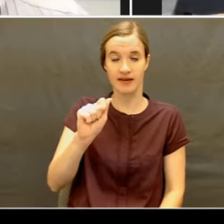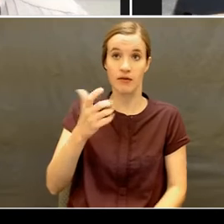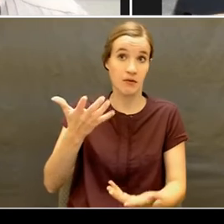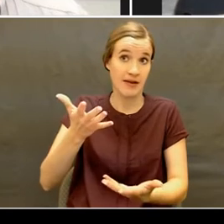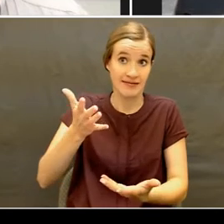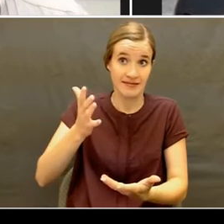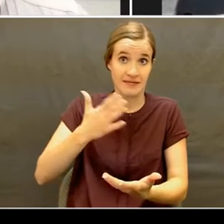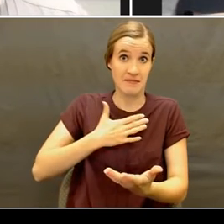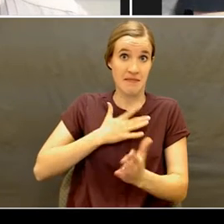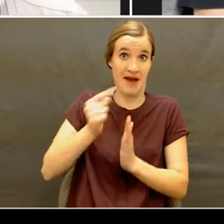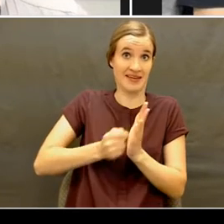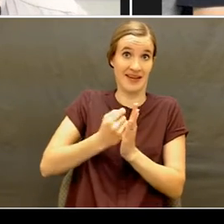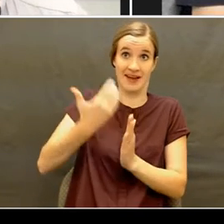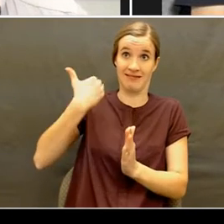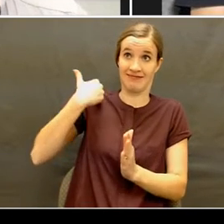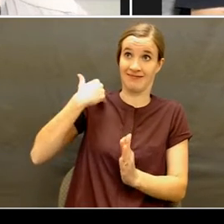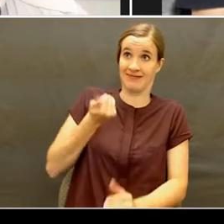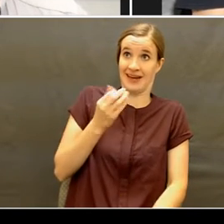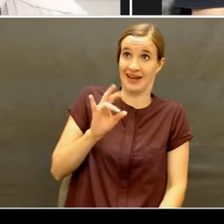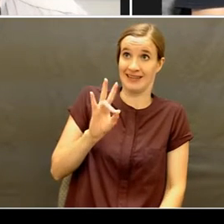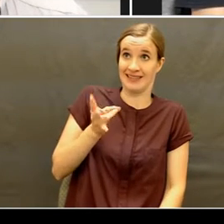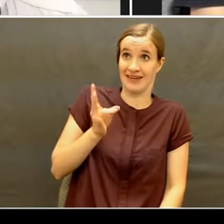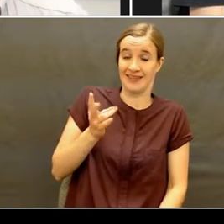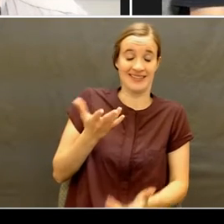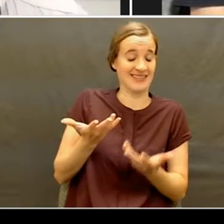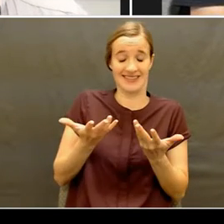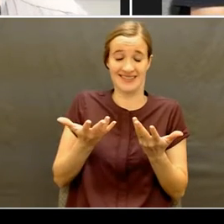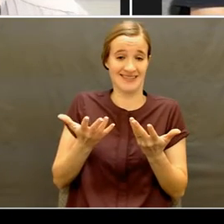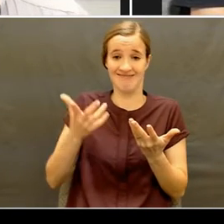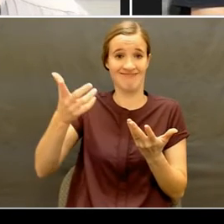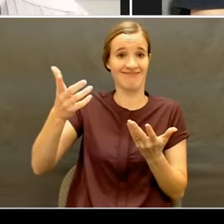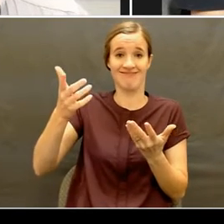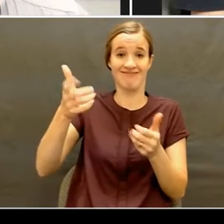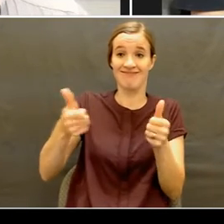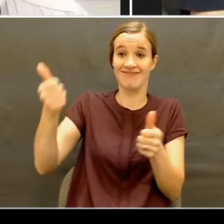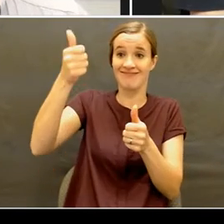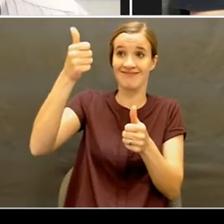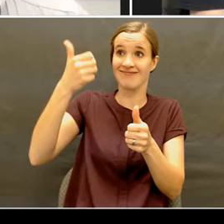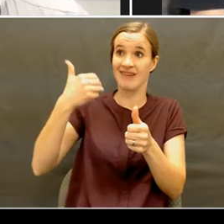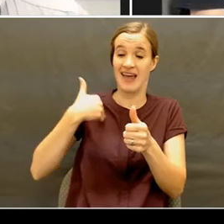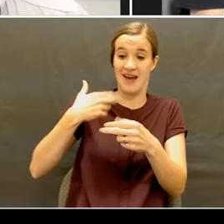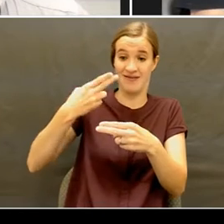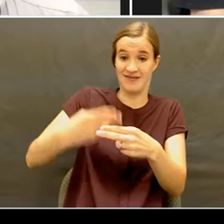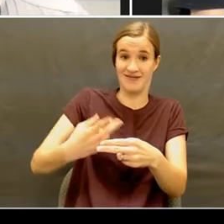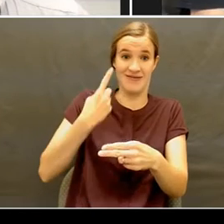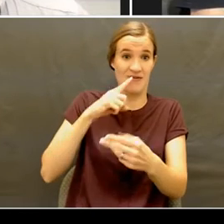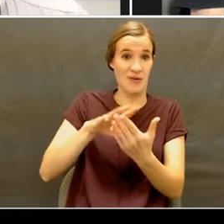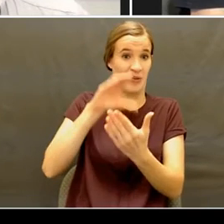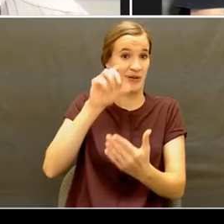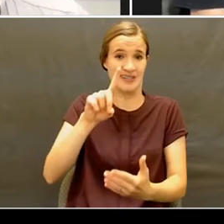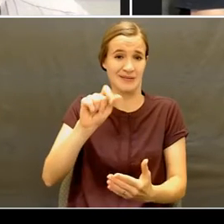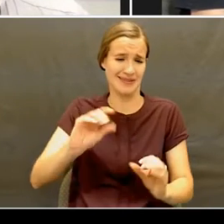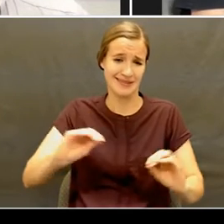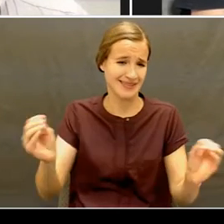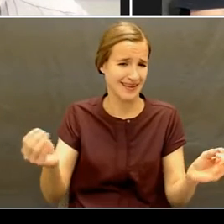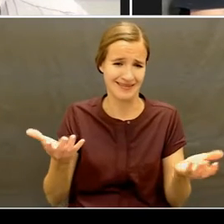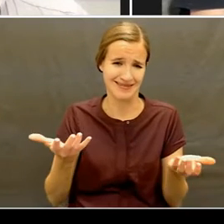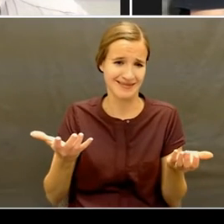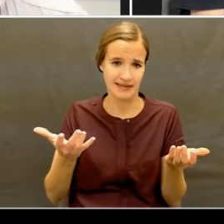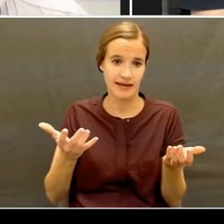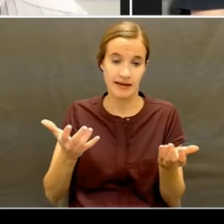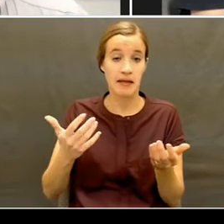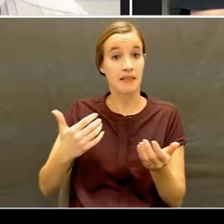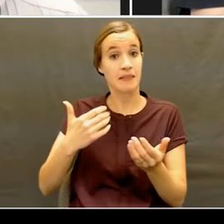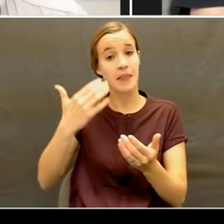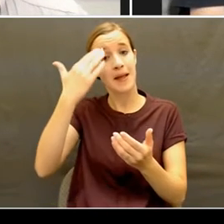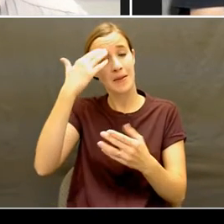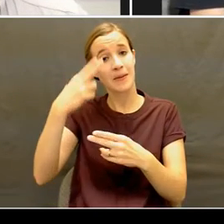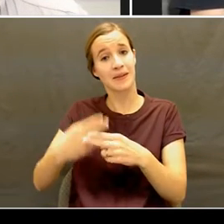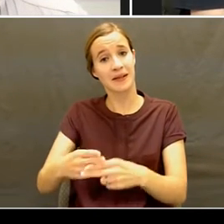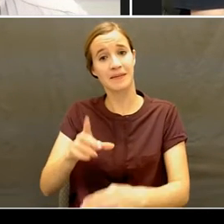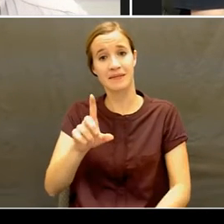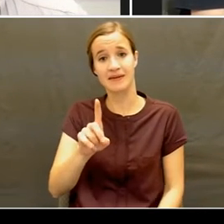one for dyslexia. I happened to. I knew, I knew that term because in high school. I, or no in